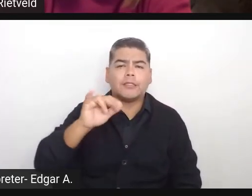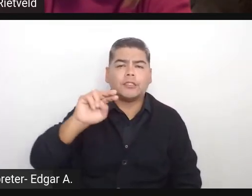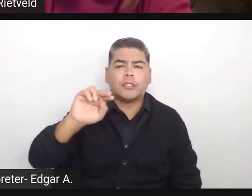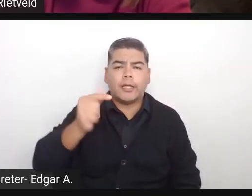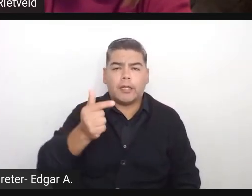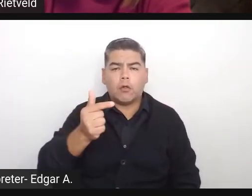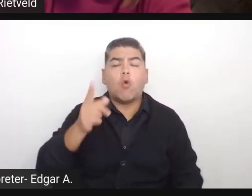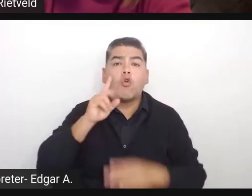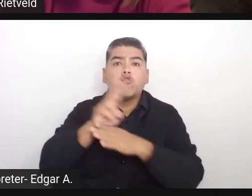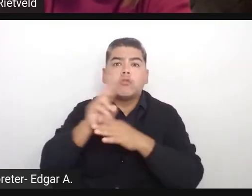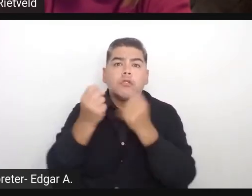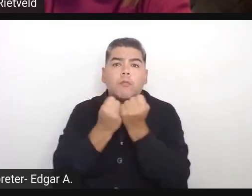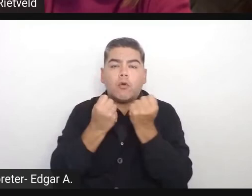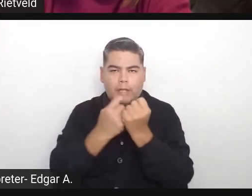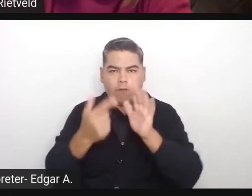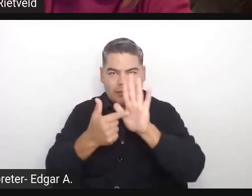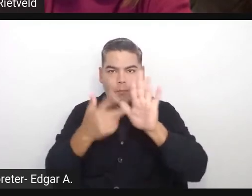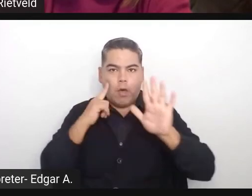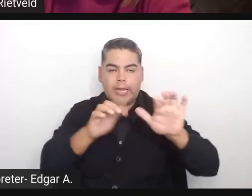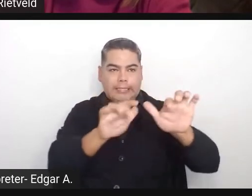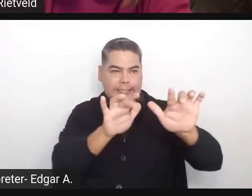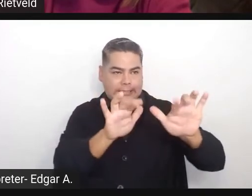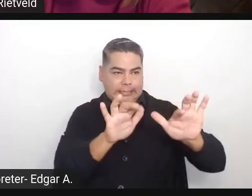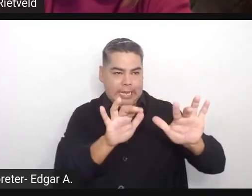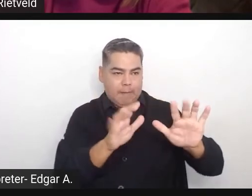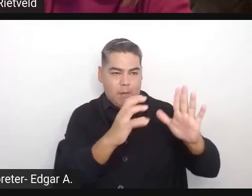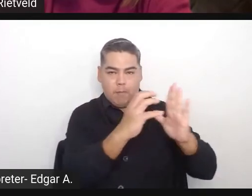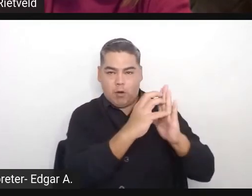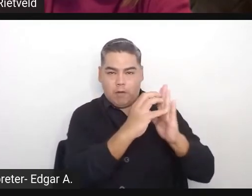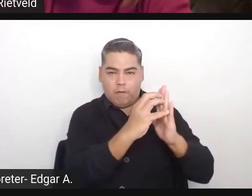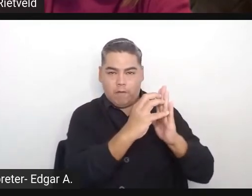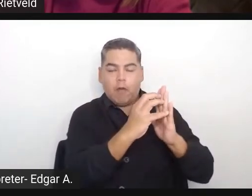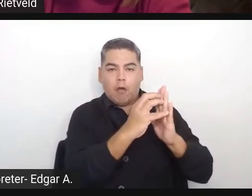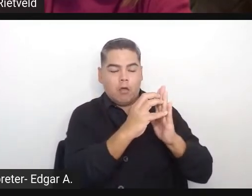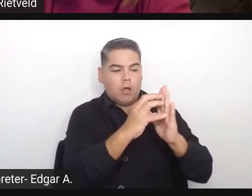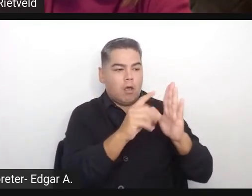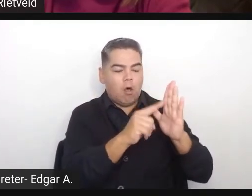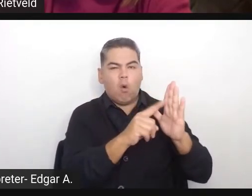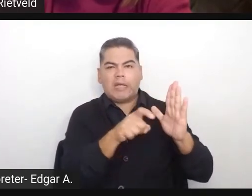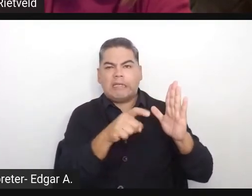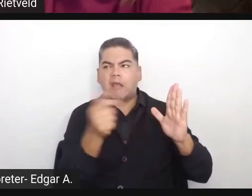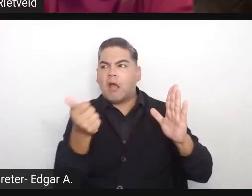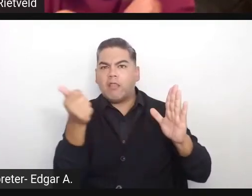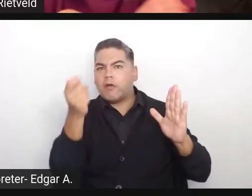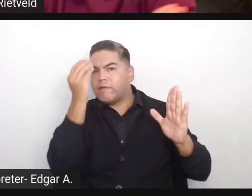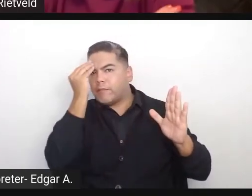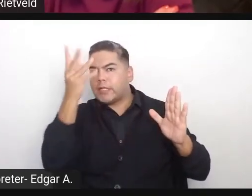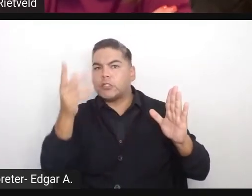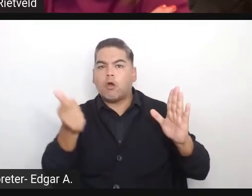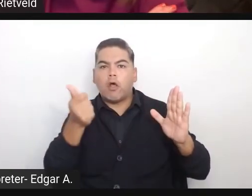if I type a paragraph and then navigate somewhere, or in some cases if you lose focus and navigate and you come back